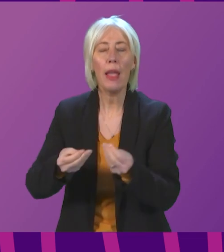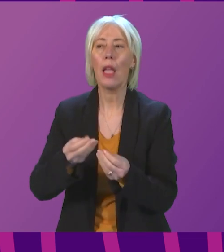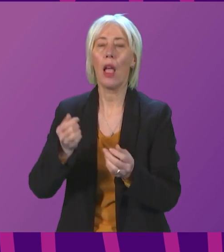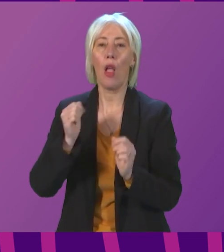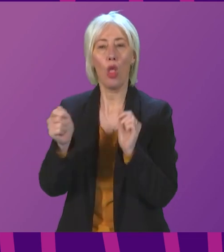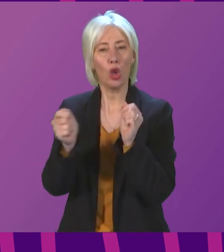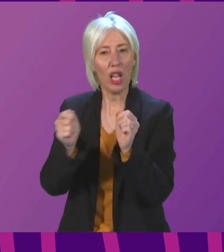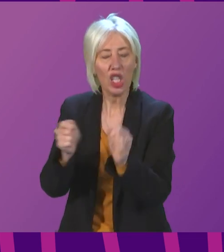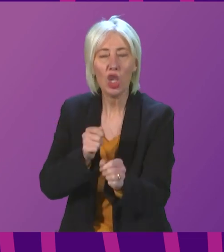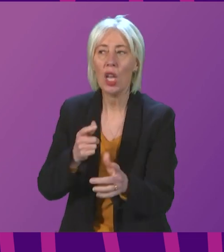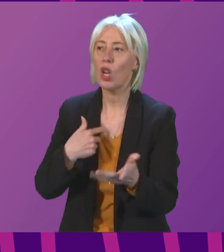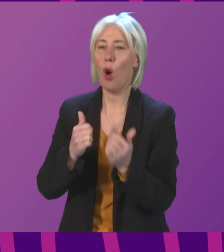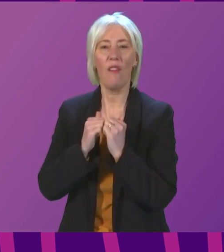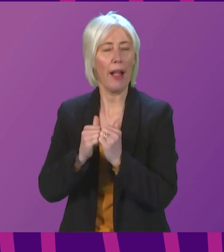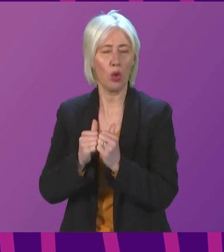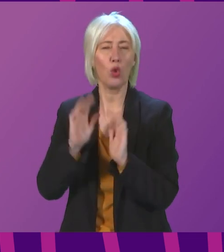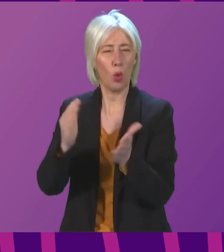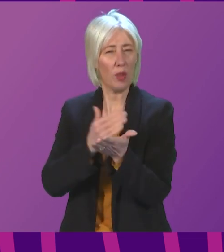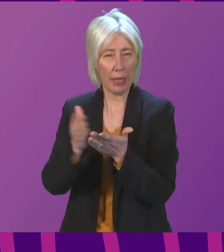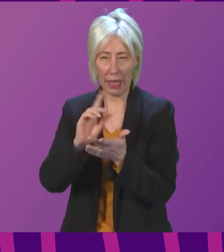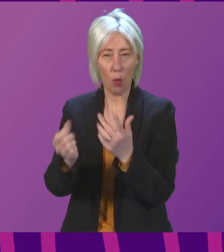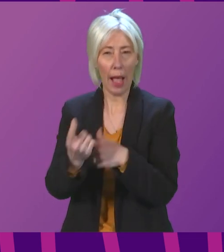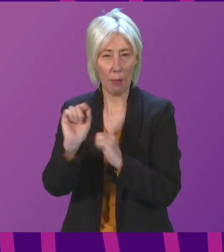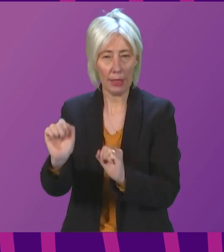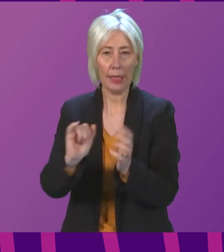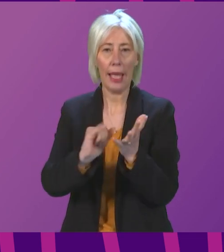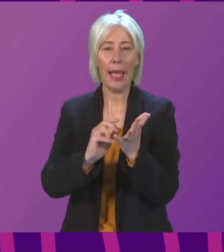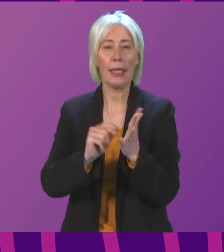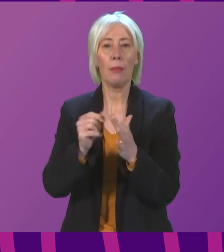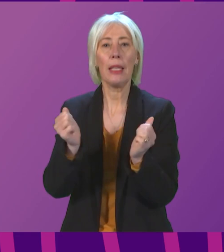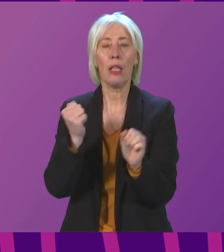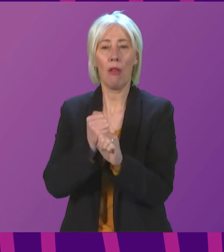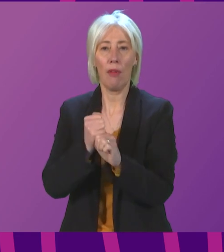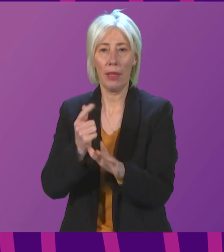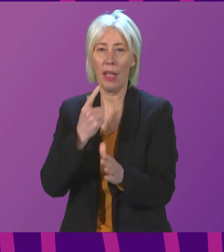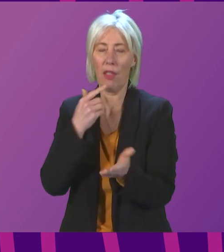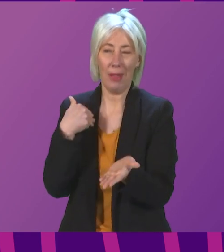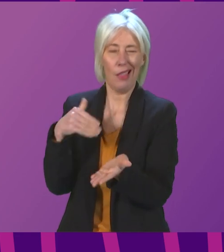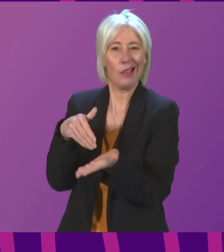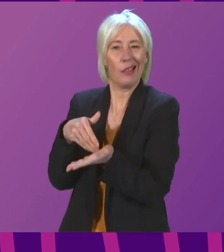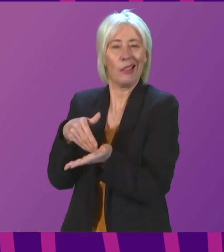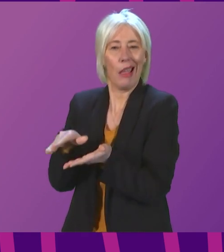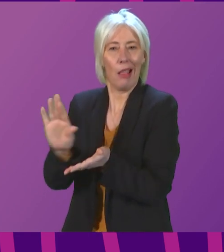Let us be clear about what has happened. The Scottish National Party Government has sold, on the cheap, the right to profit from